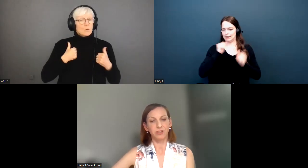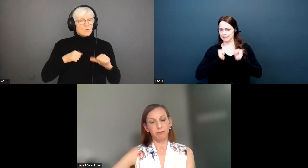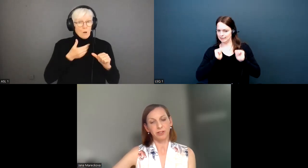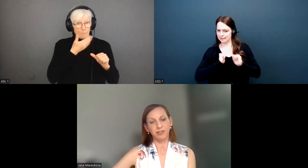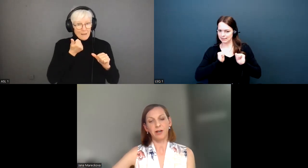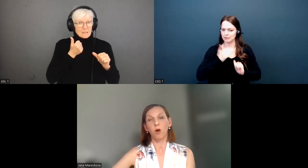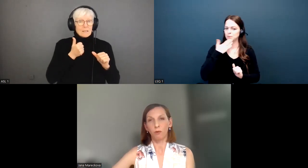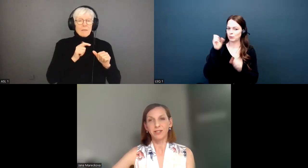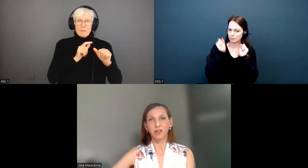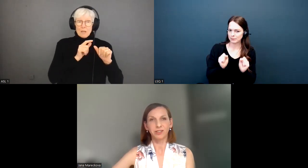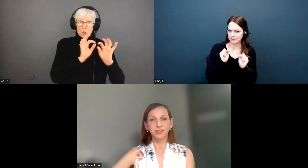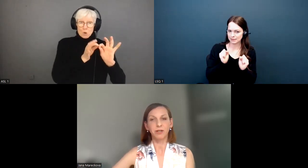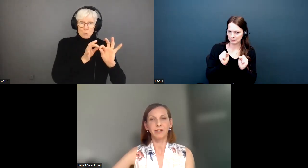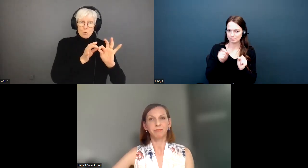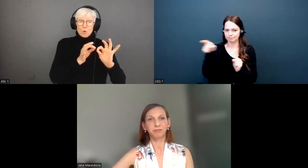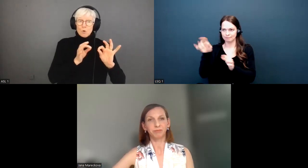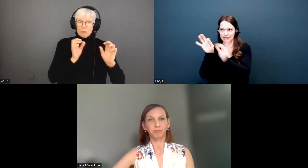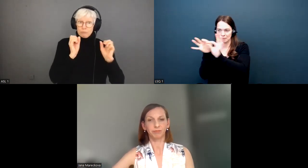interpreters are always on the screen.